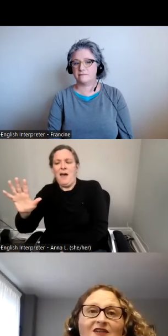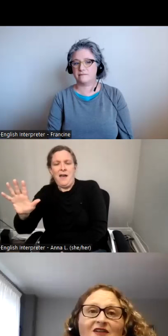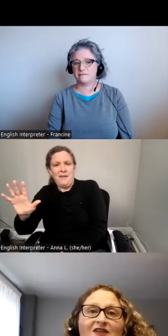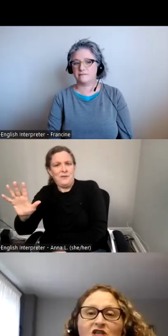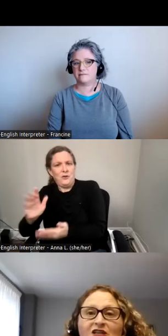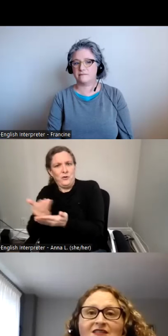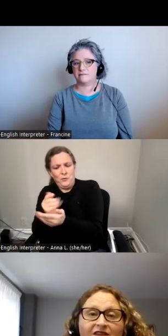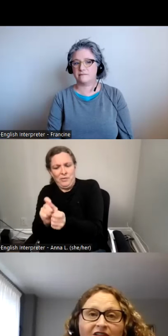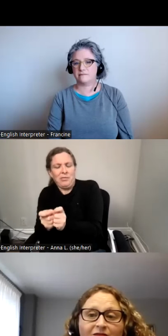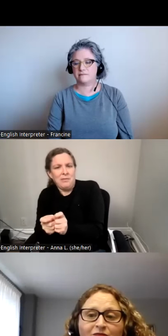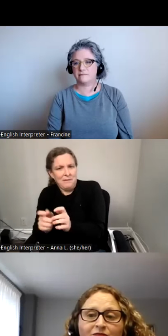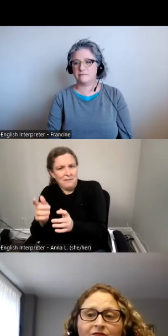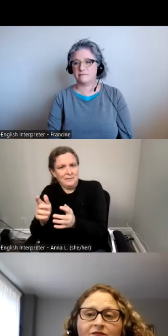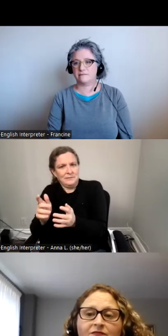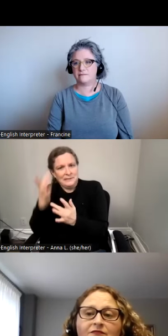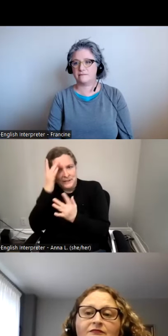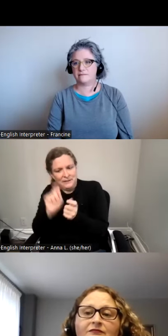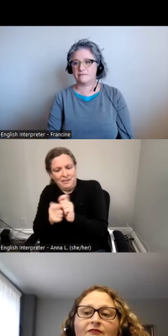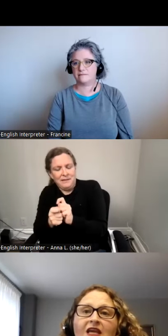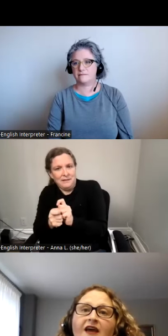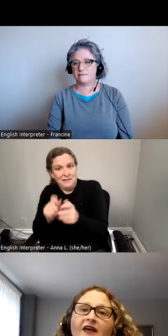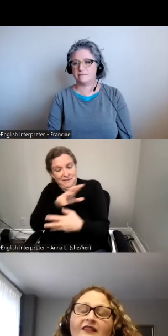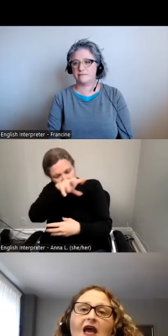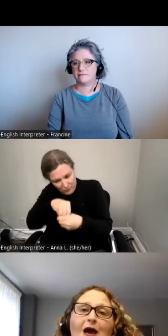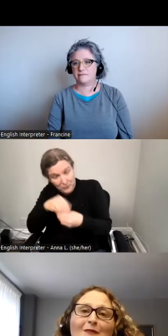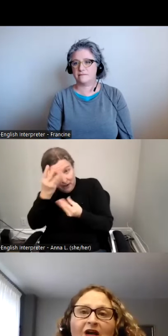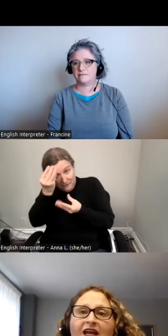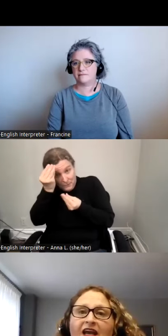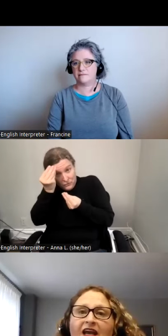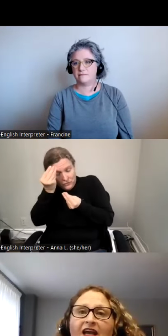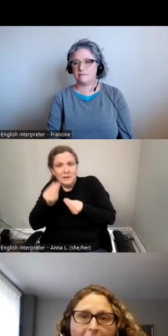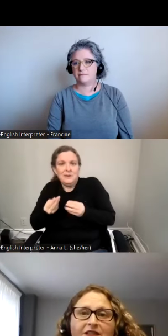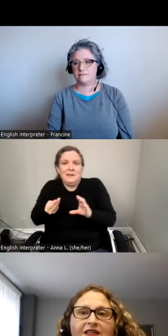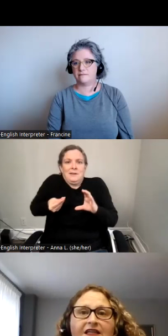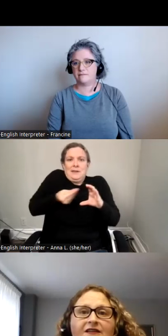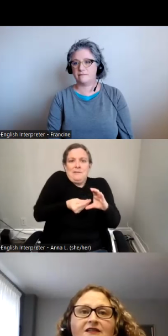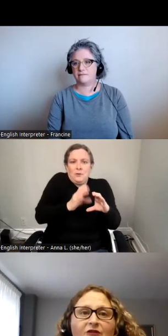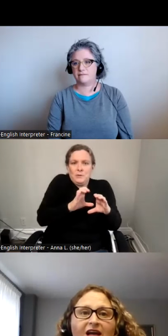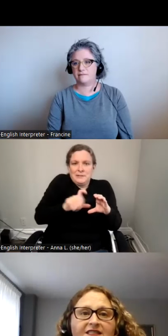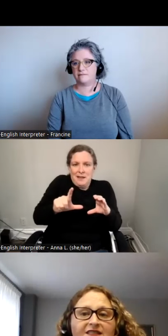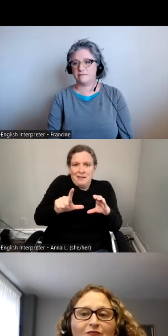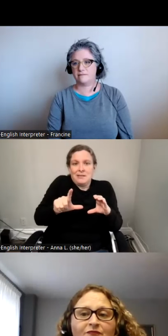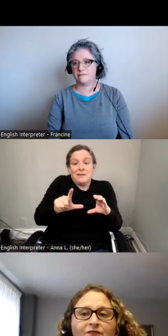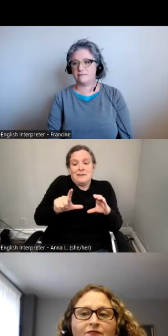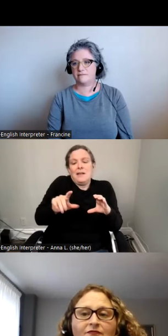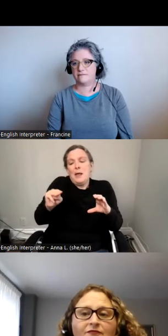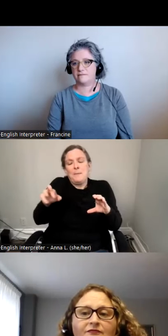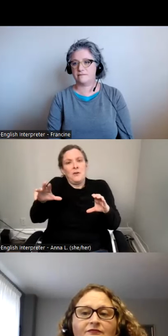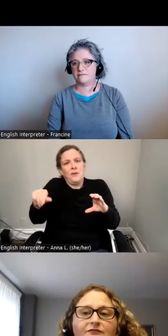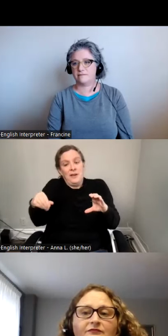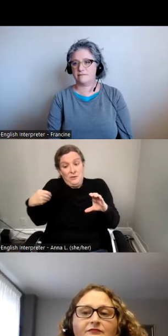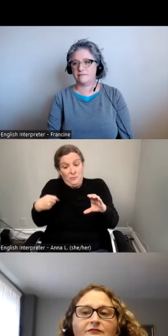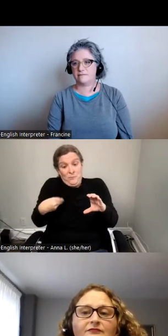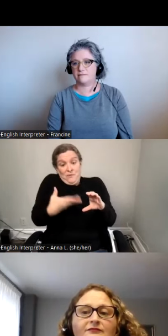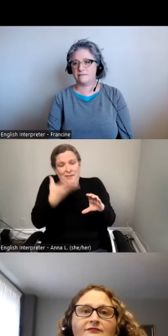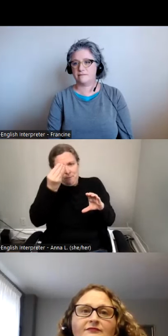A 4, 5 variant.